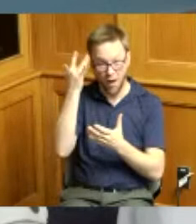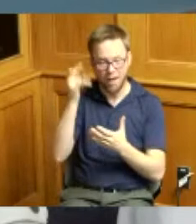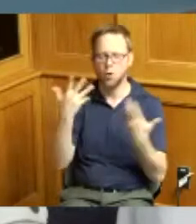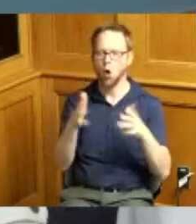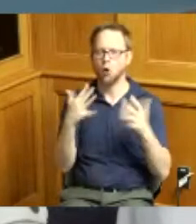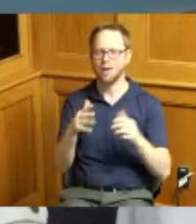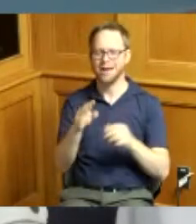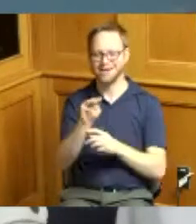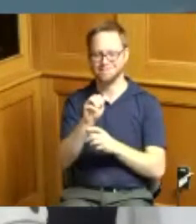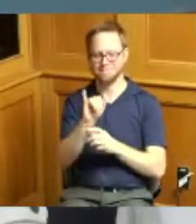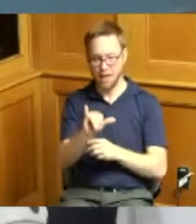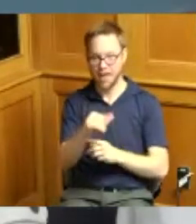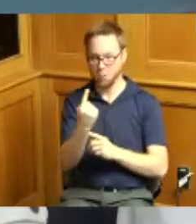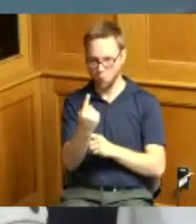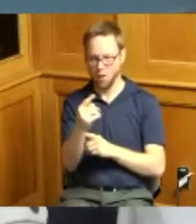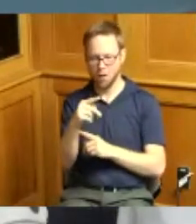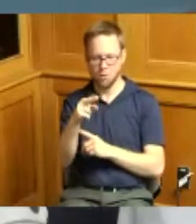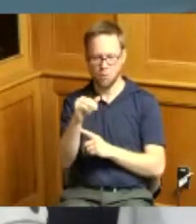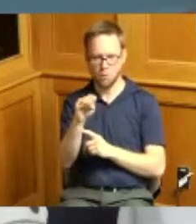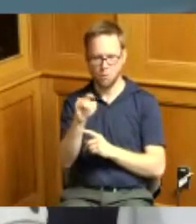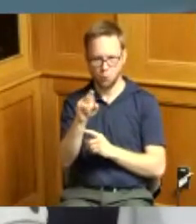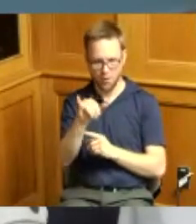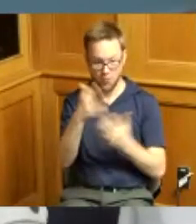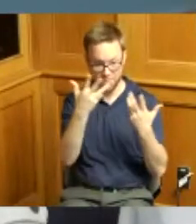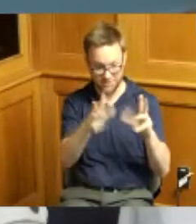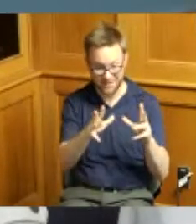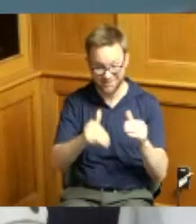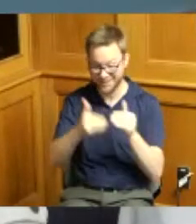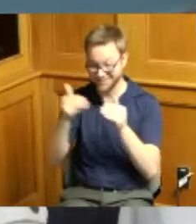and we have a primary in August and I've had people ask me well if I voted in may